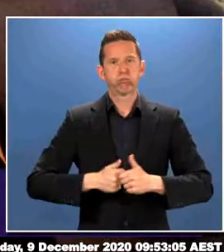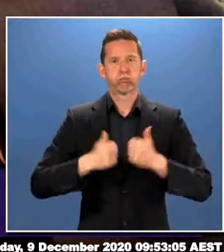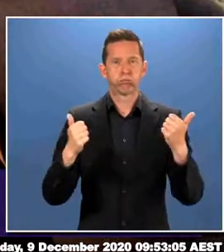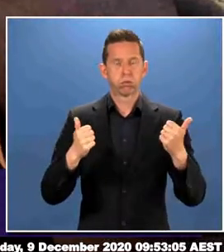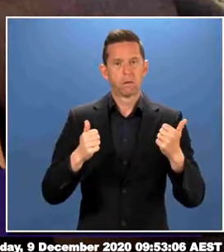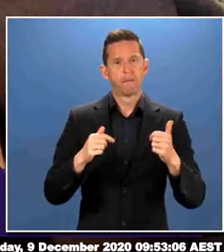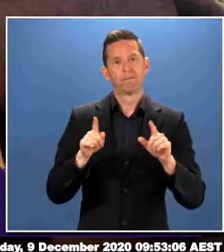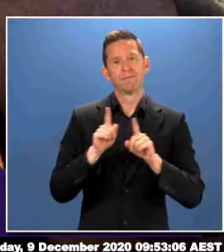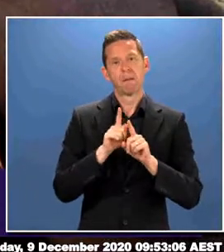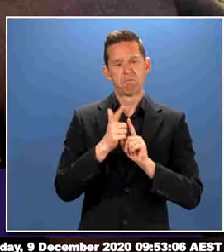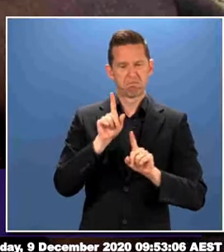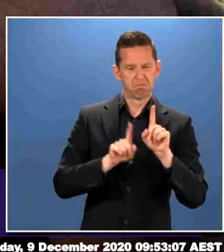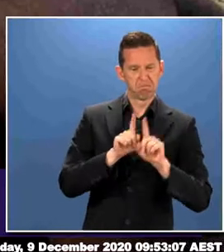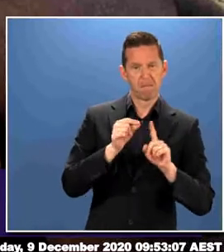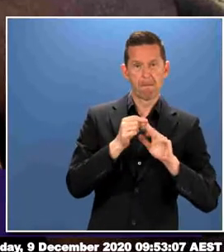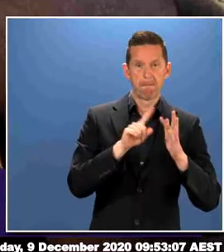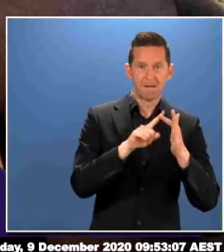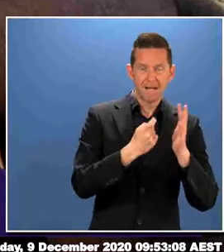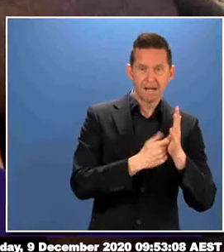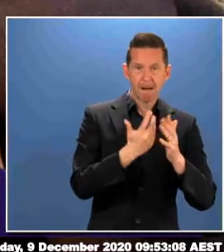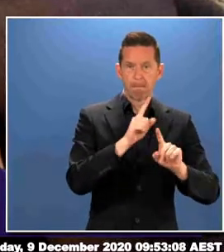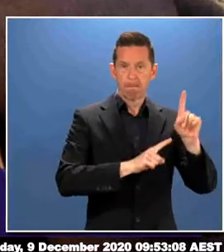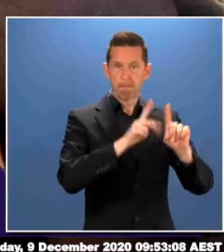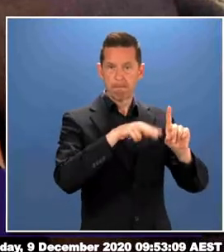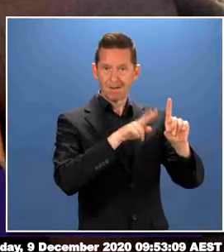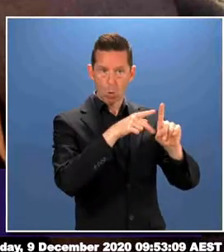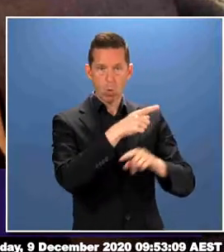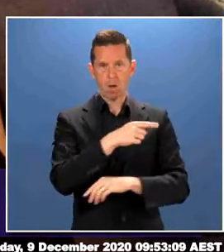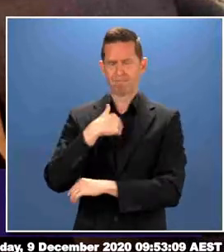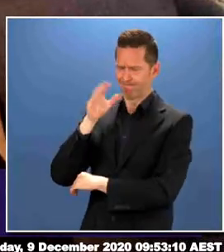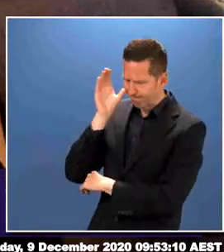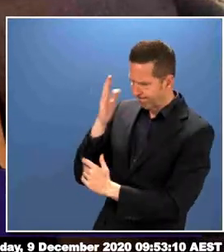like a peer worker or a mentor who listened to them was really valuable.